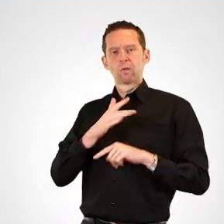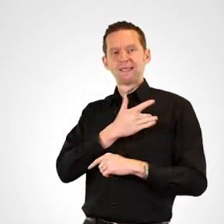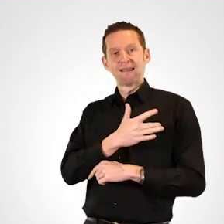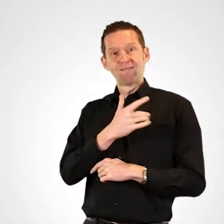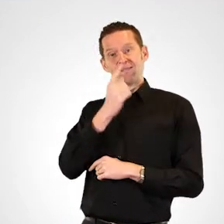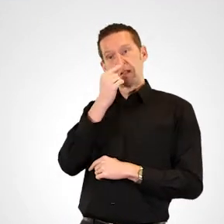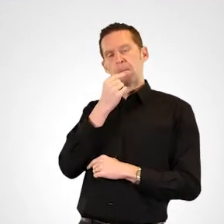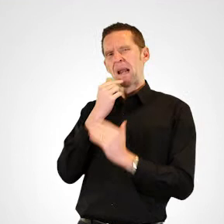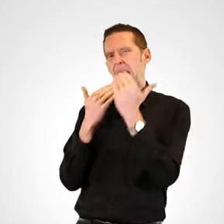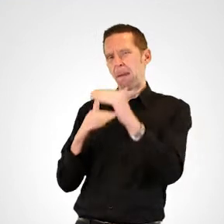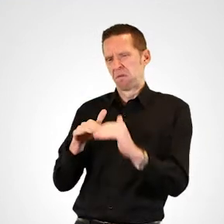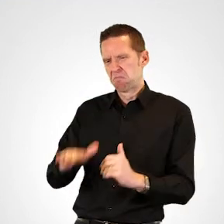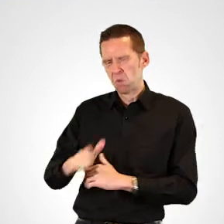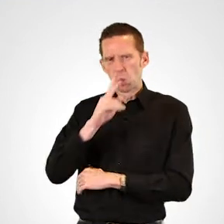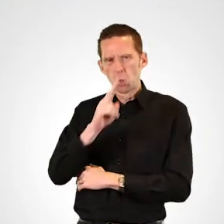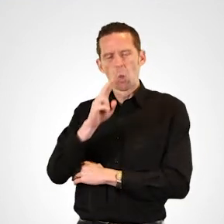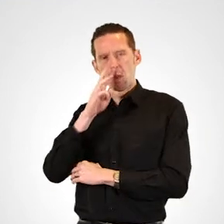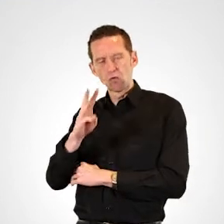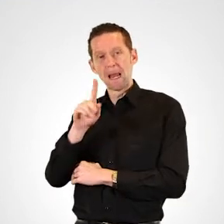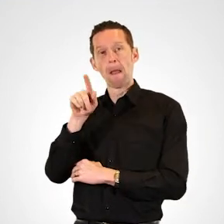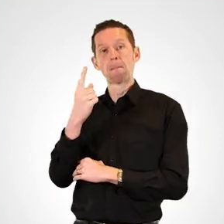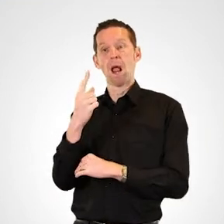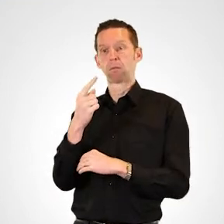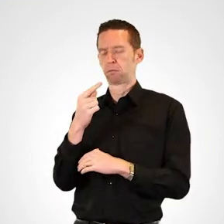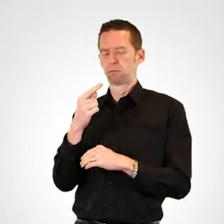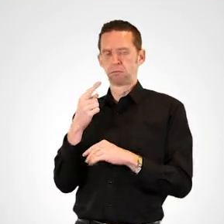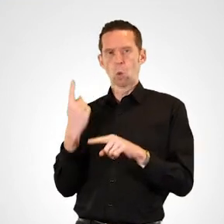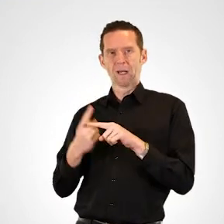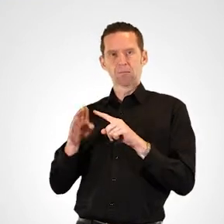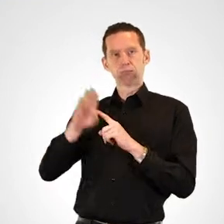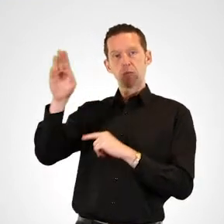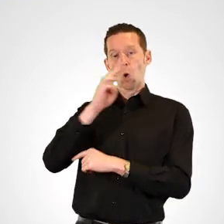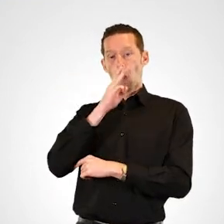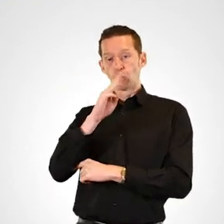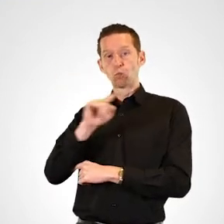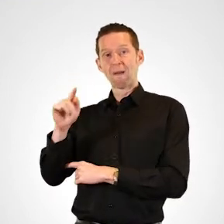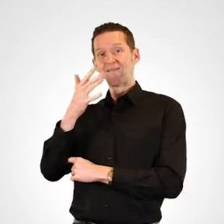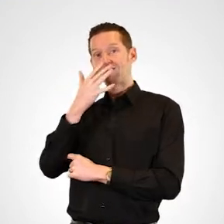are pretty limited in two and three-year-olds. There's this rapid growth around ages three to five,